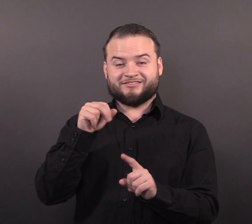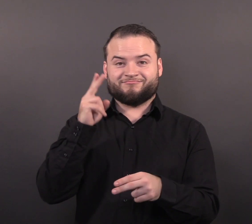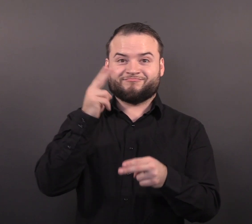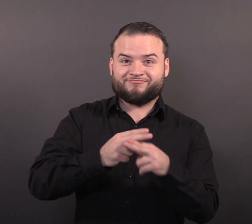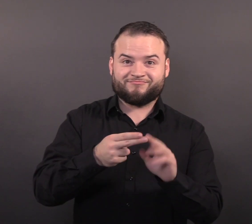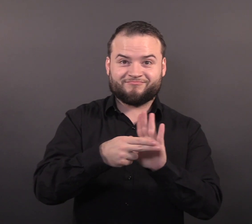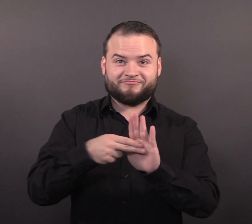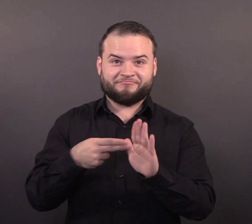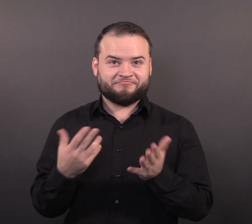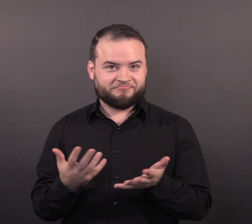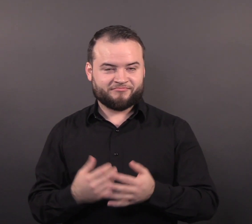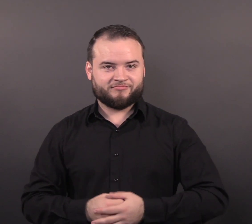(WHO-FIC). Naming of viruses: